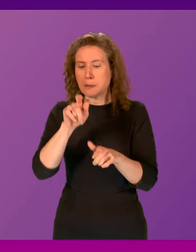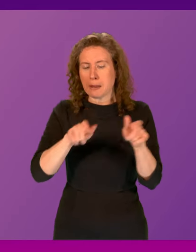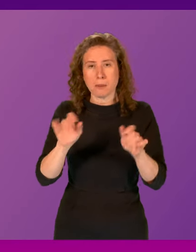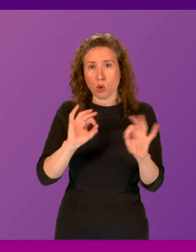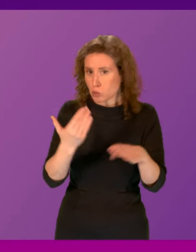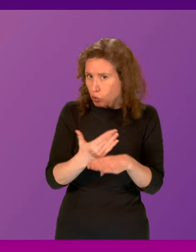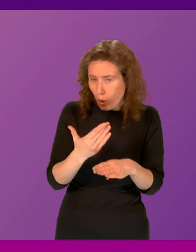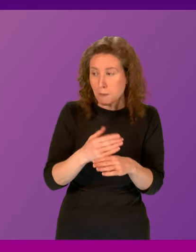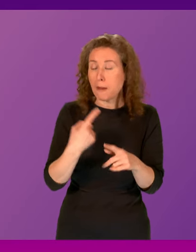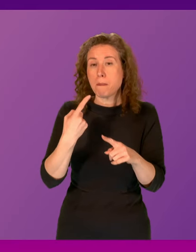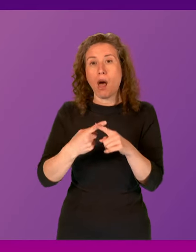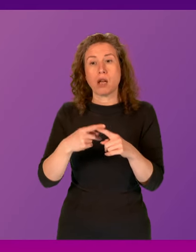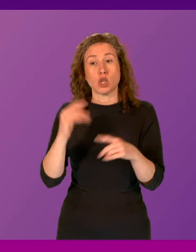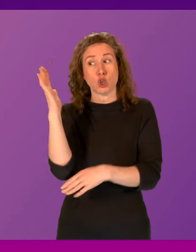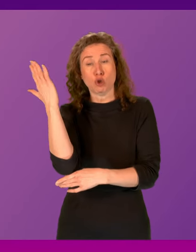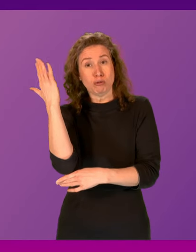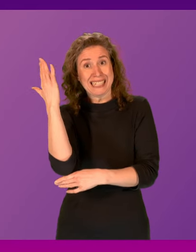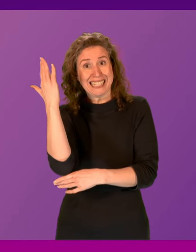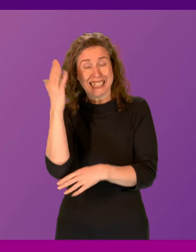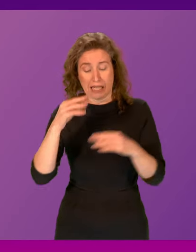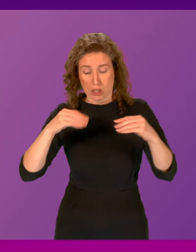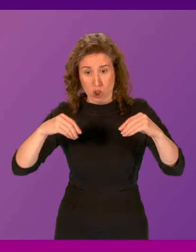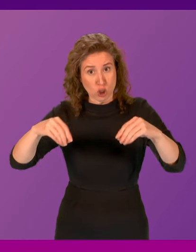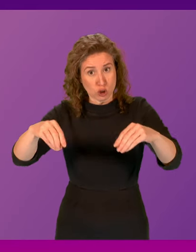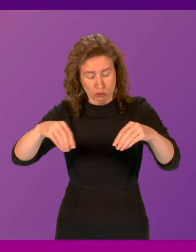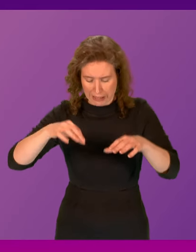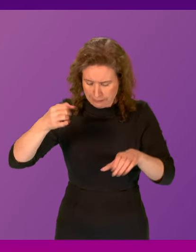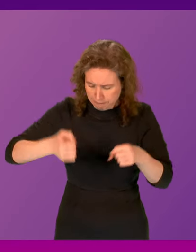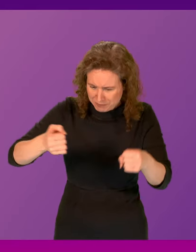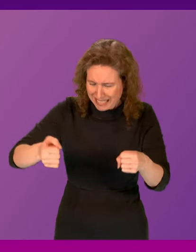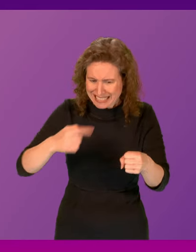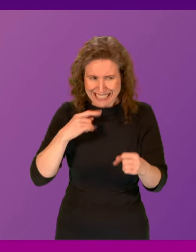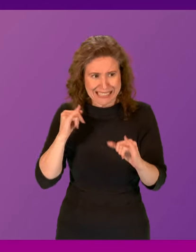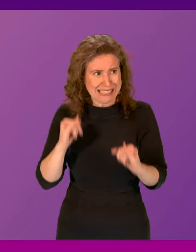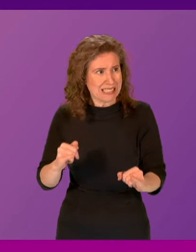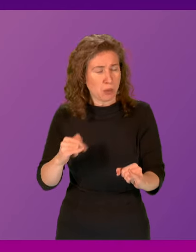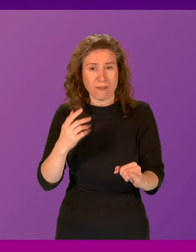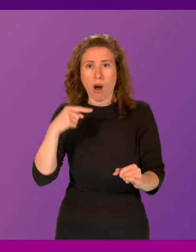and tree nurseries have already signalled that they will have to torch hundreds of thousands of